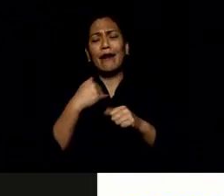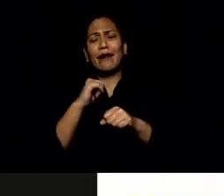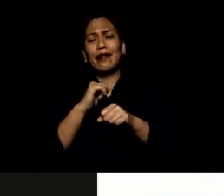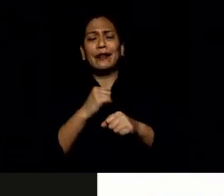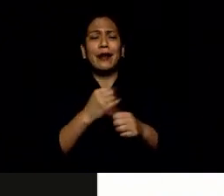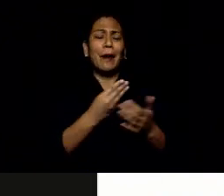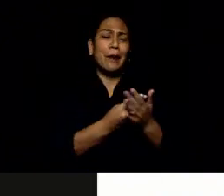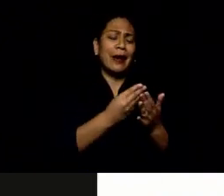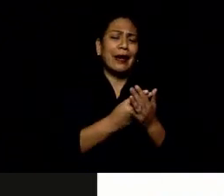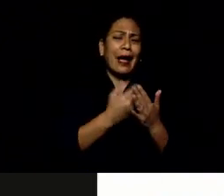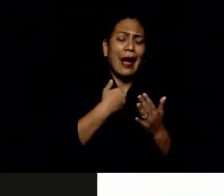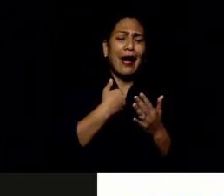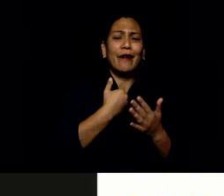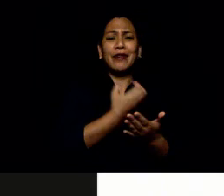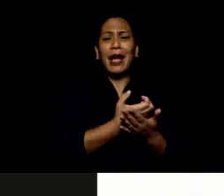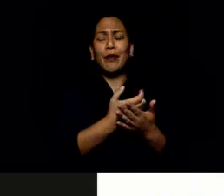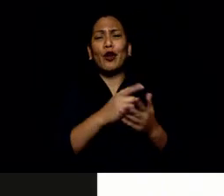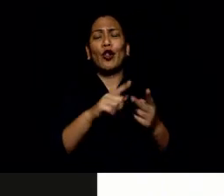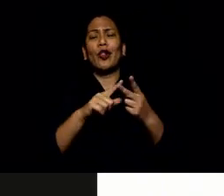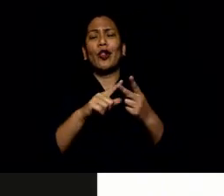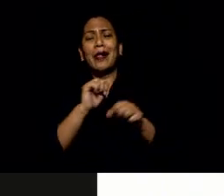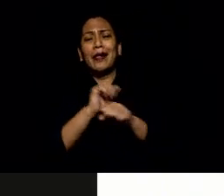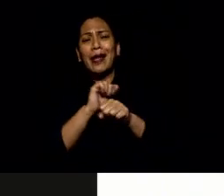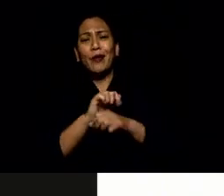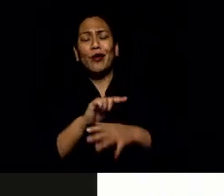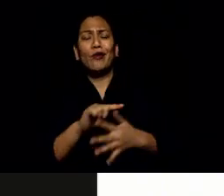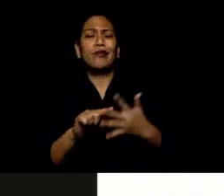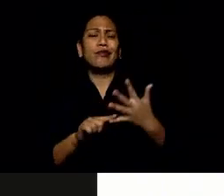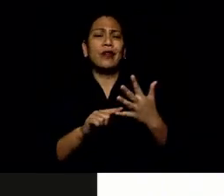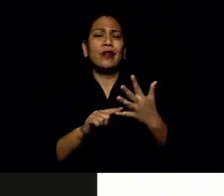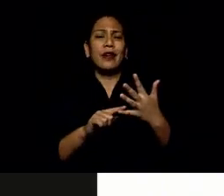You must be asking yourself, what am I doing after all these lovely,